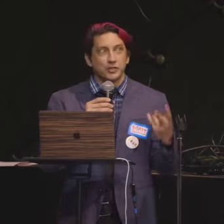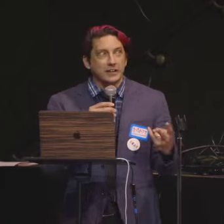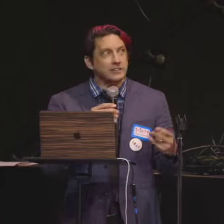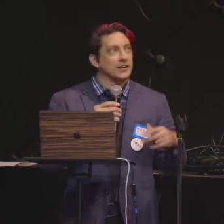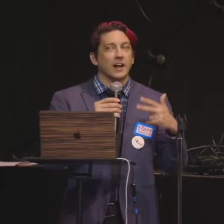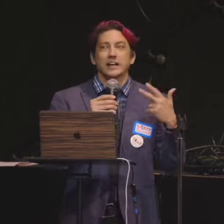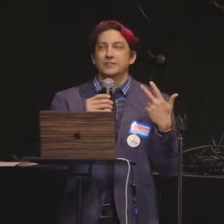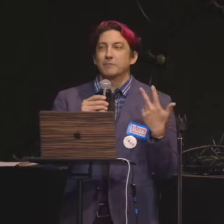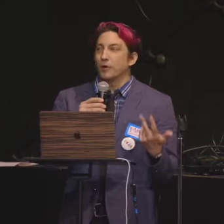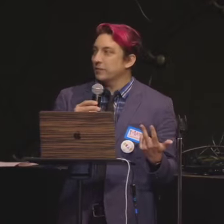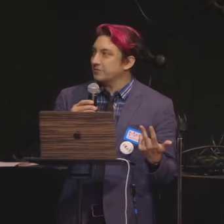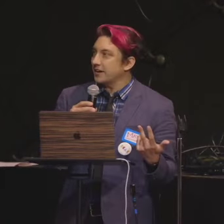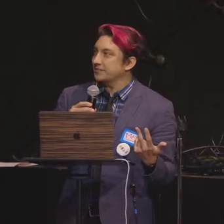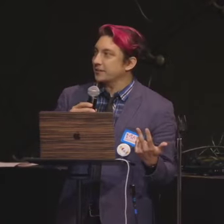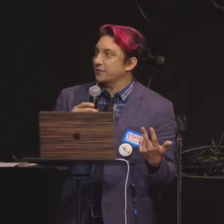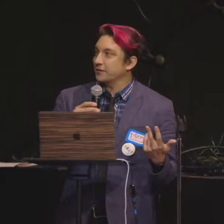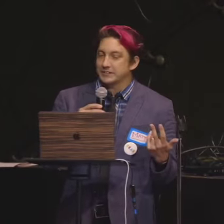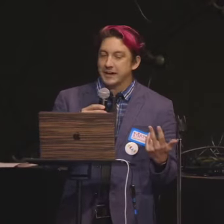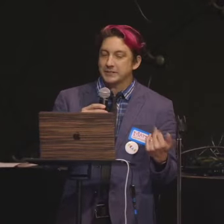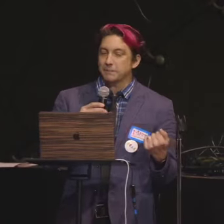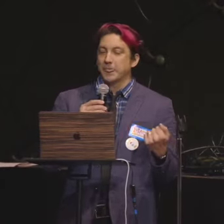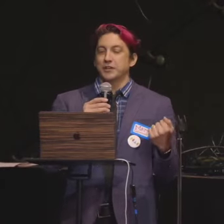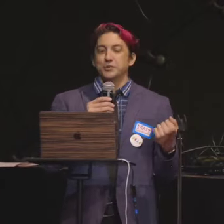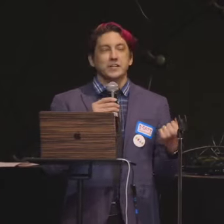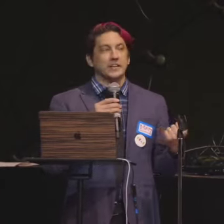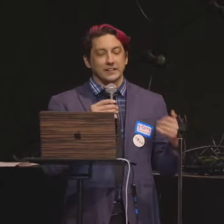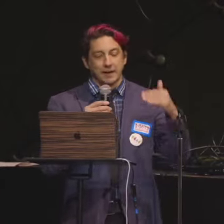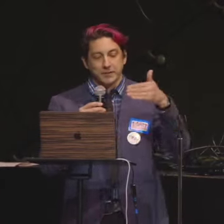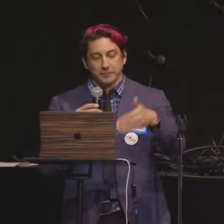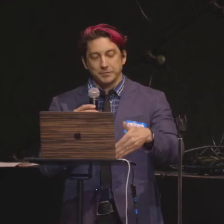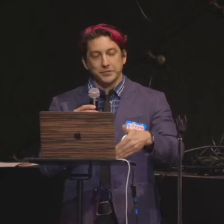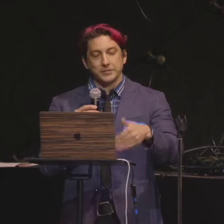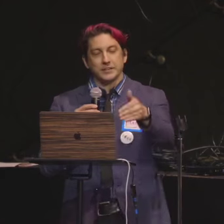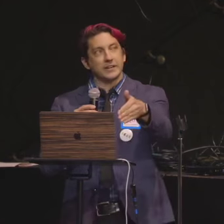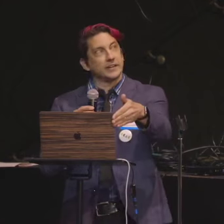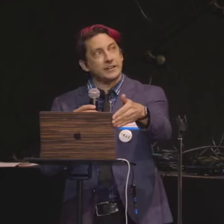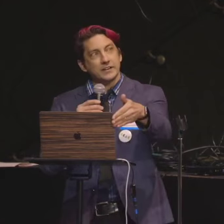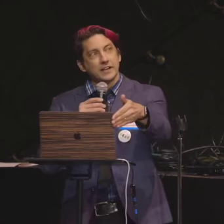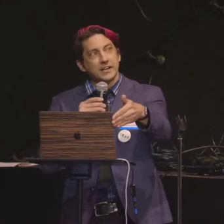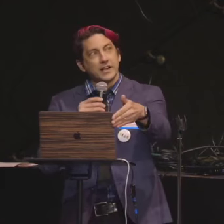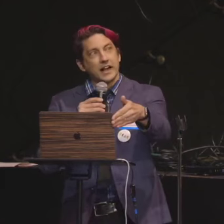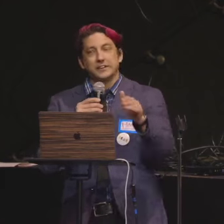a projector, even a mobile device like a phone or a tablet. You need a laptop computer here,